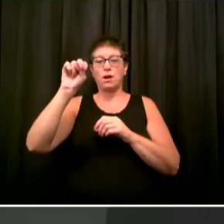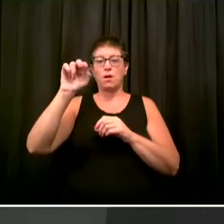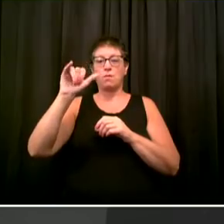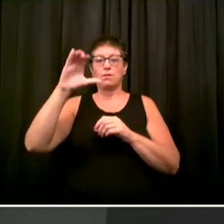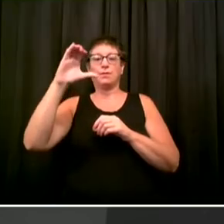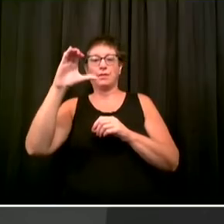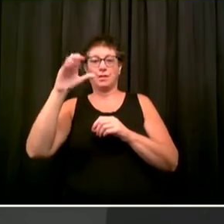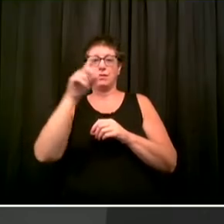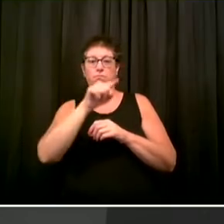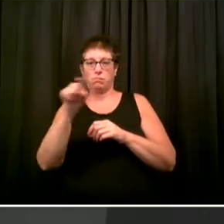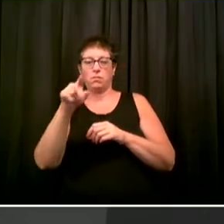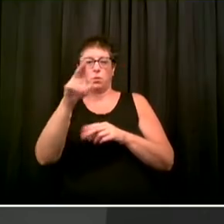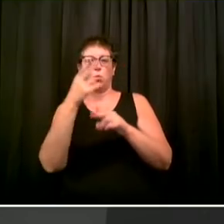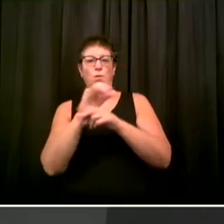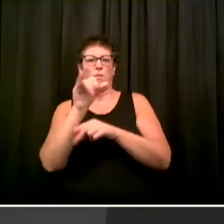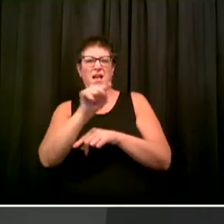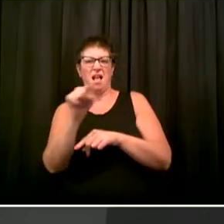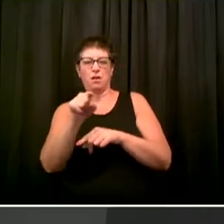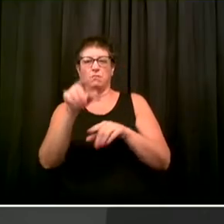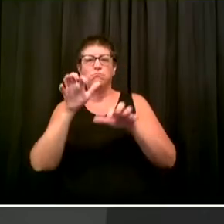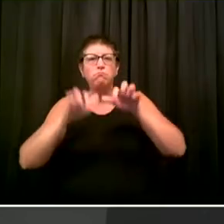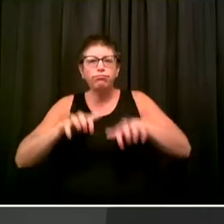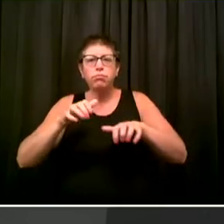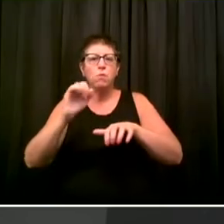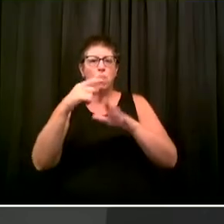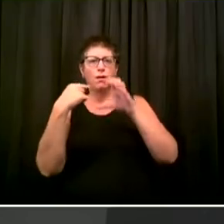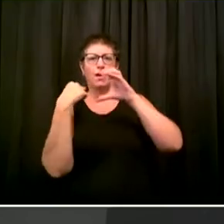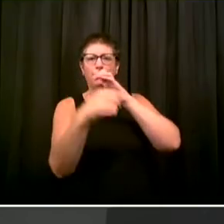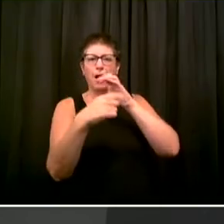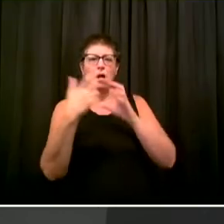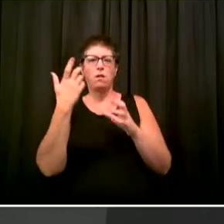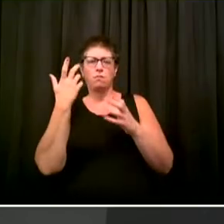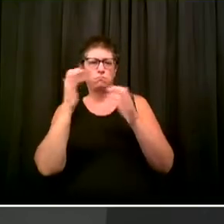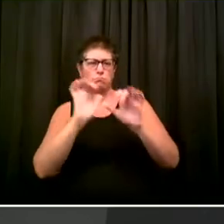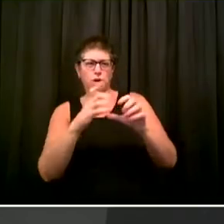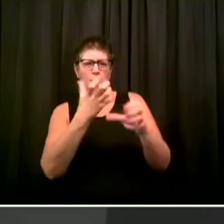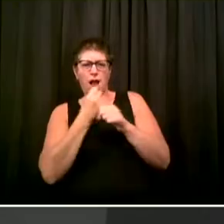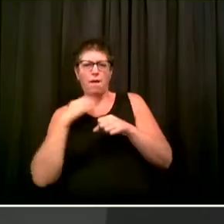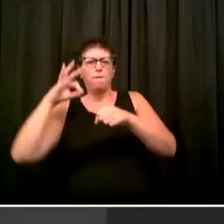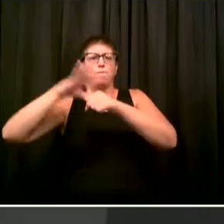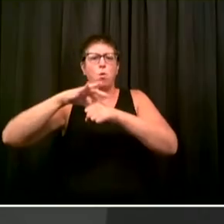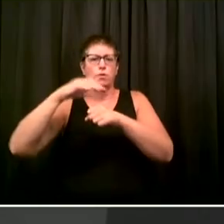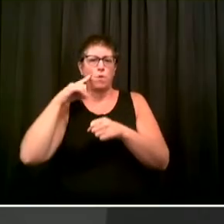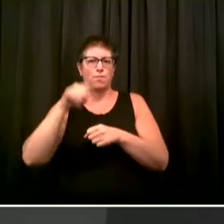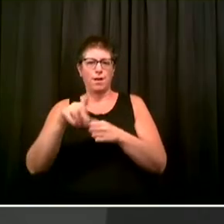SASOO NASY OUG ET IT YOU CAN MARKET AND RETURN IT. YOU DON'T HAVE TO WAIT.